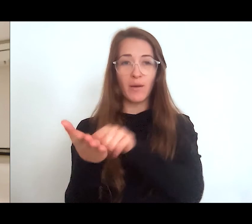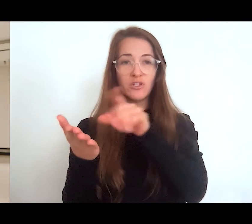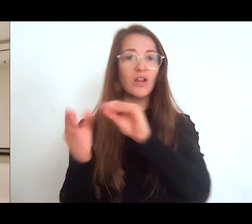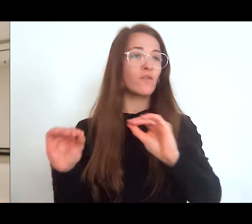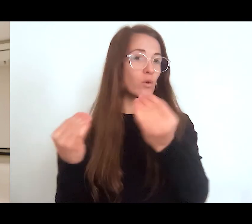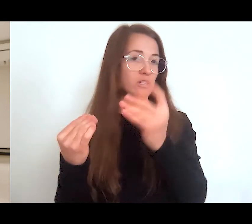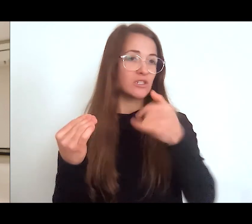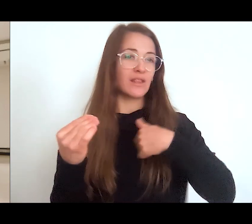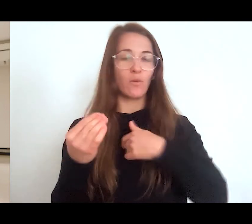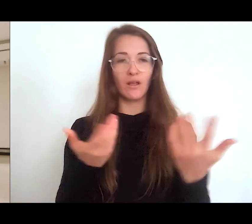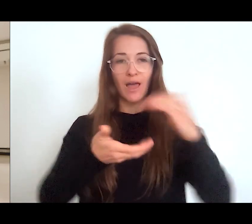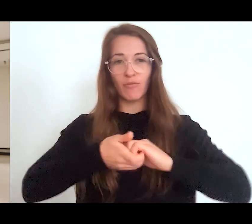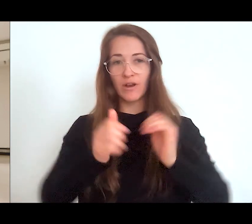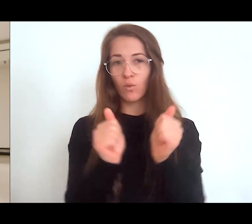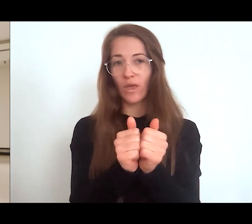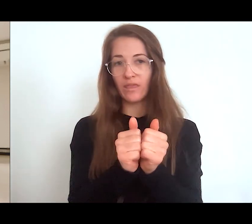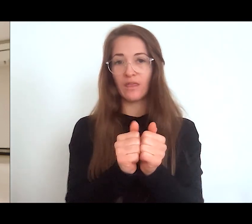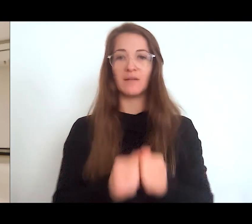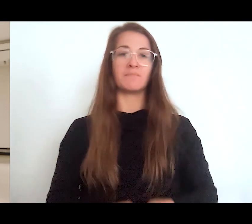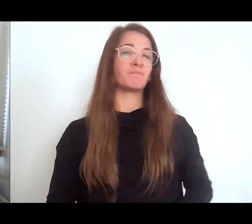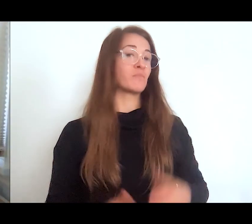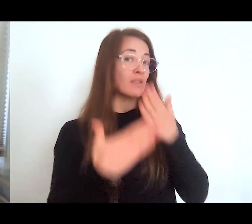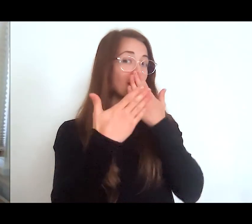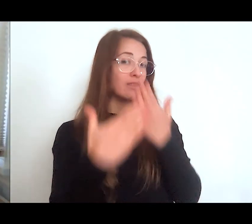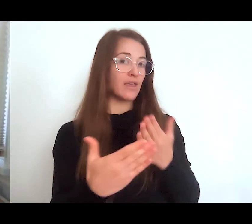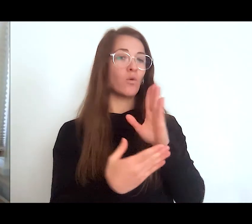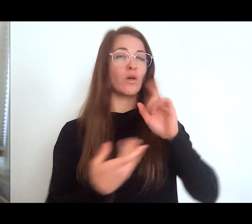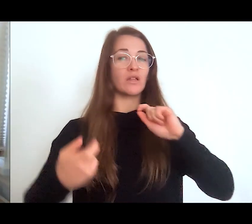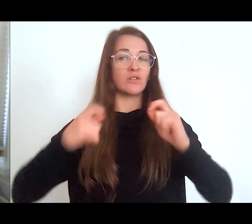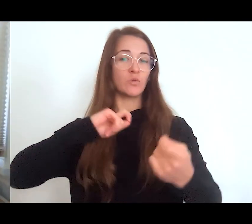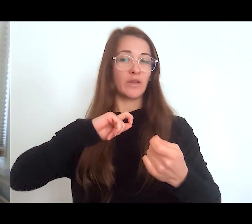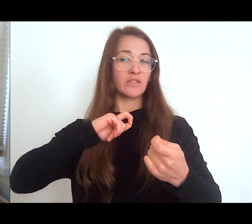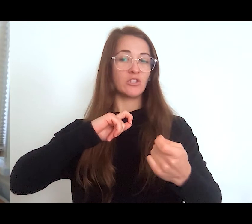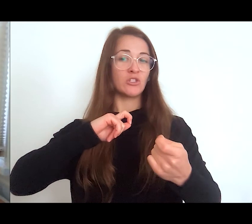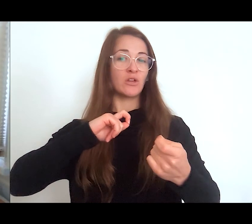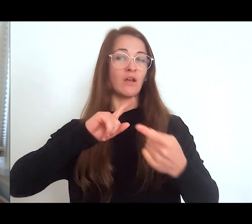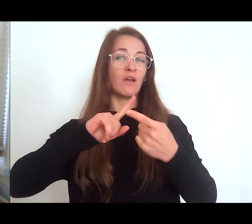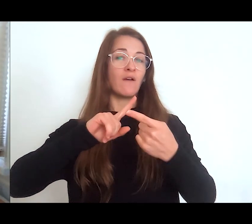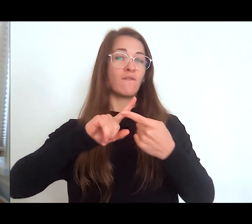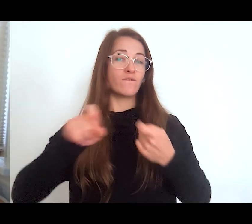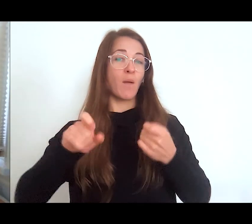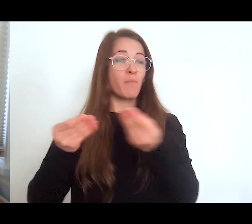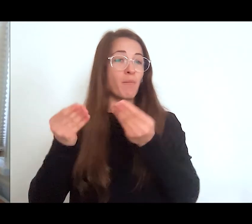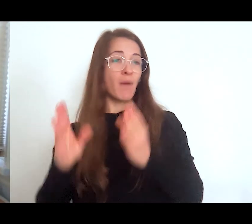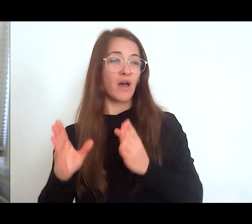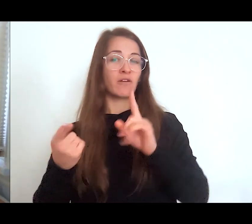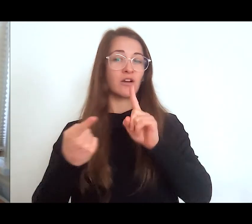PEOPLE THAT AUTHORED THEM AND THE ORGANIZATIONS THAT WE COLLABORATED WITH. THANK YOU. AND I WILL SWITCH HAT FROM